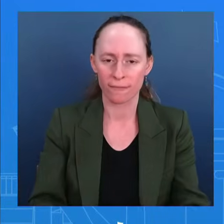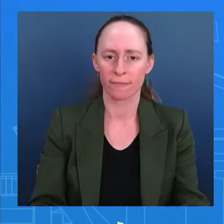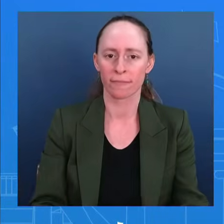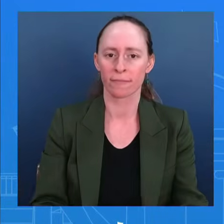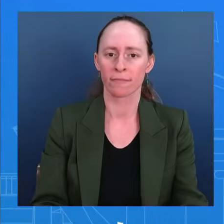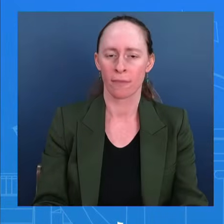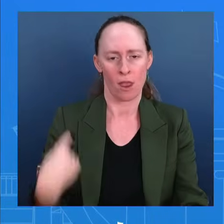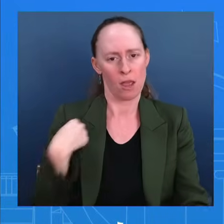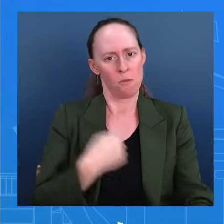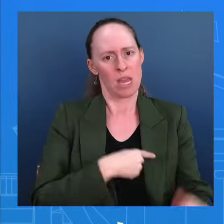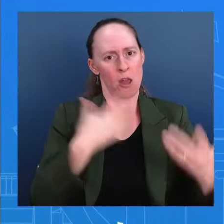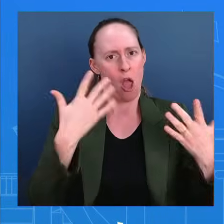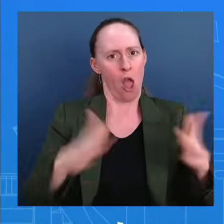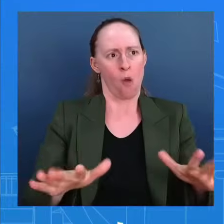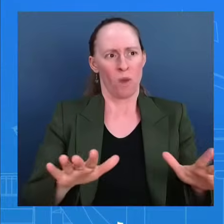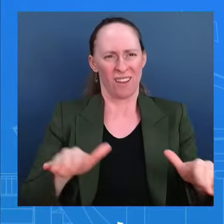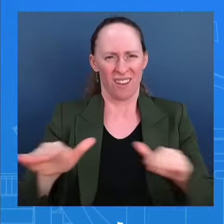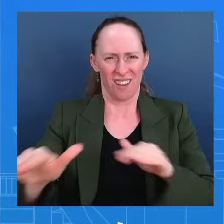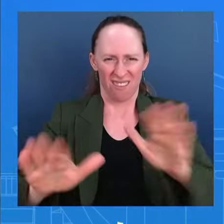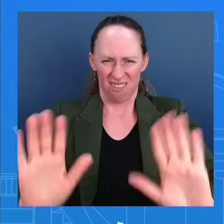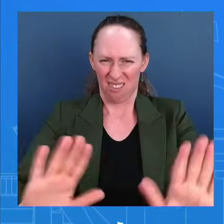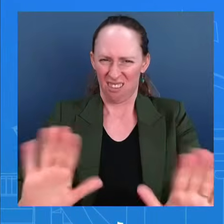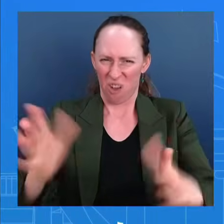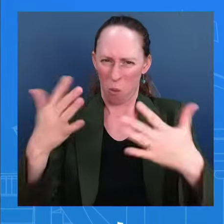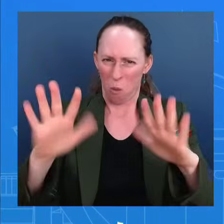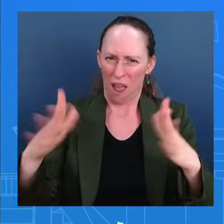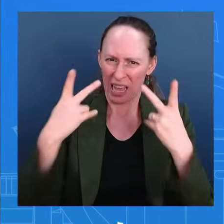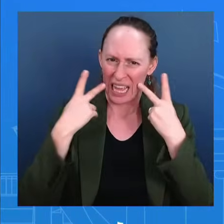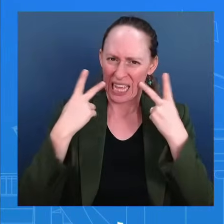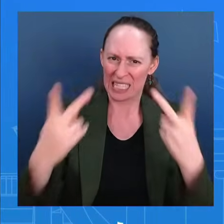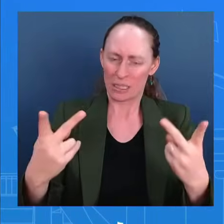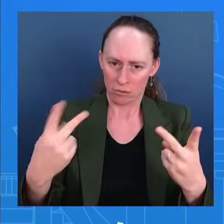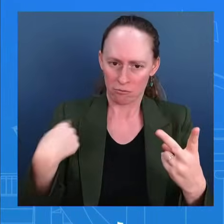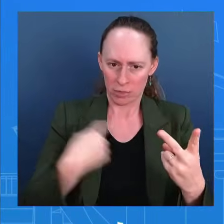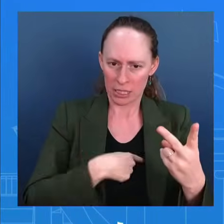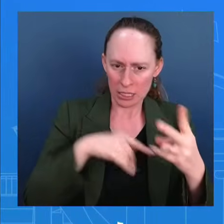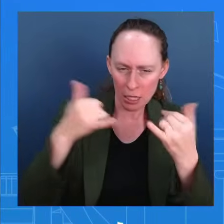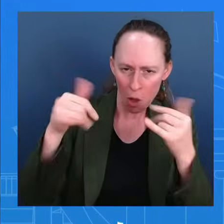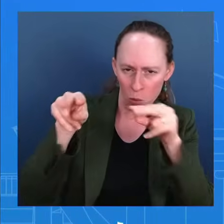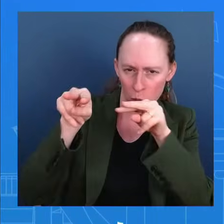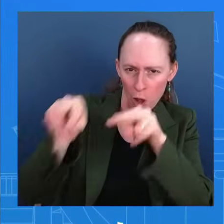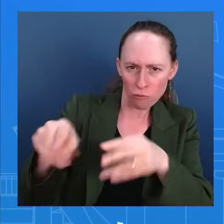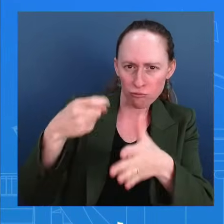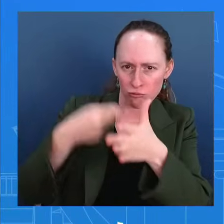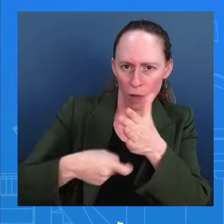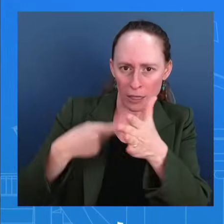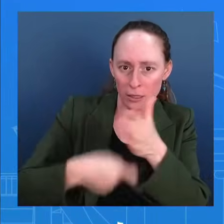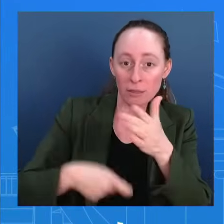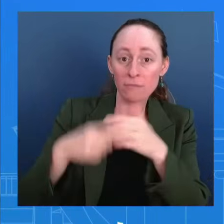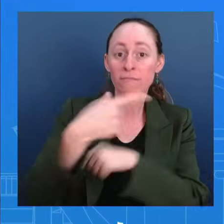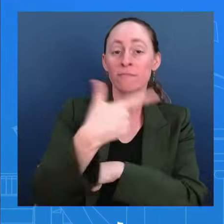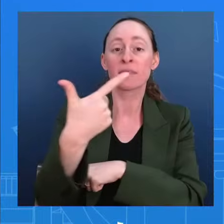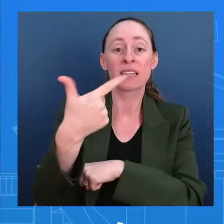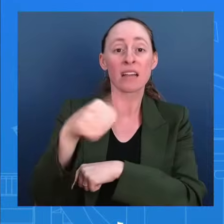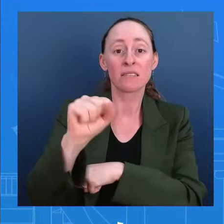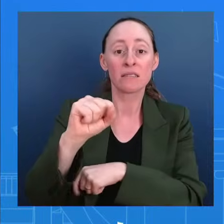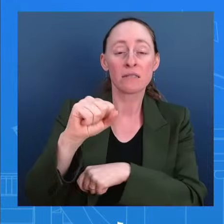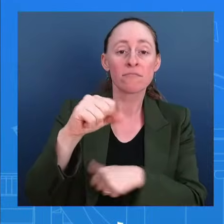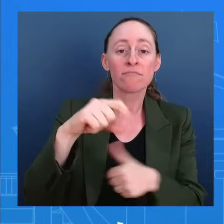We're keeping a close eye on prices at the pump, at the airport, obviously, and also these hotel counters